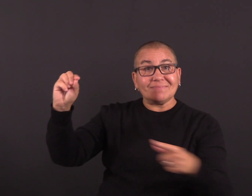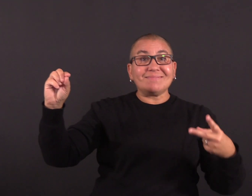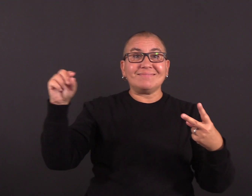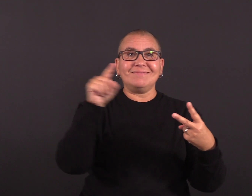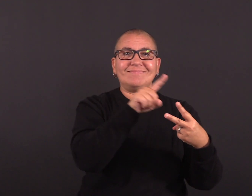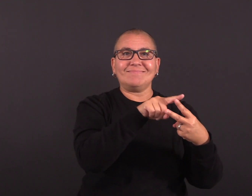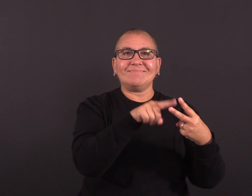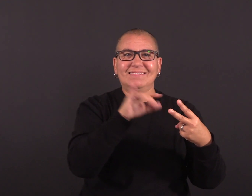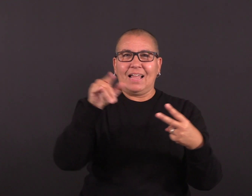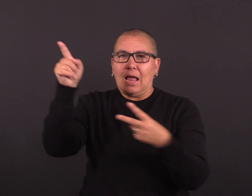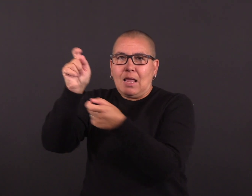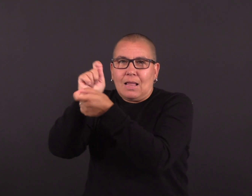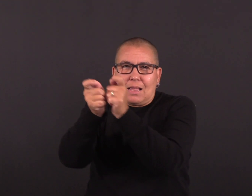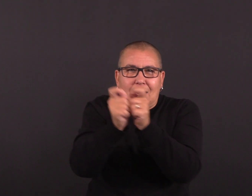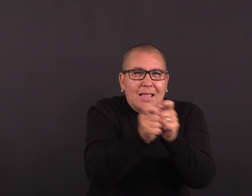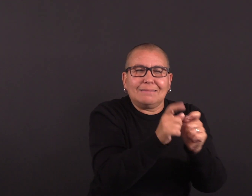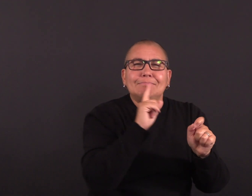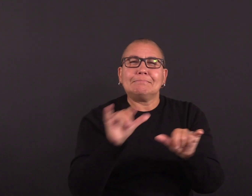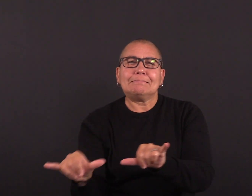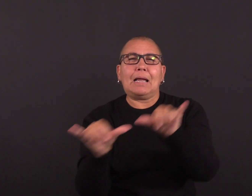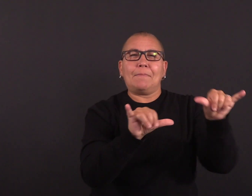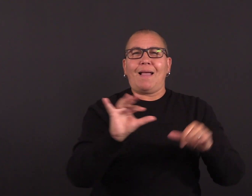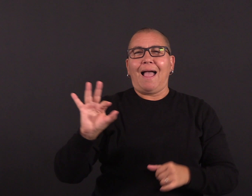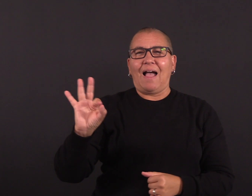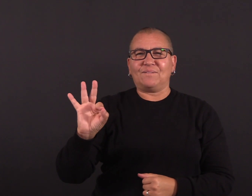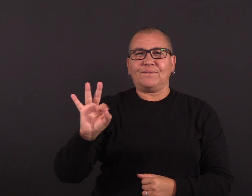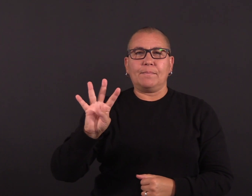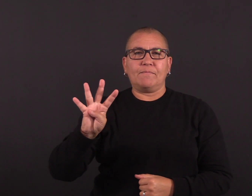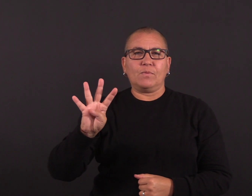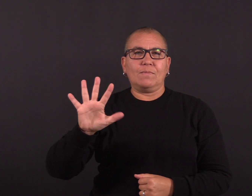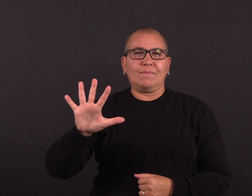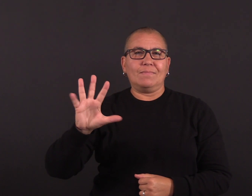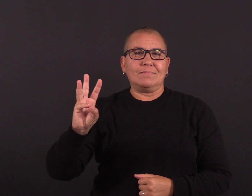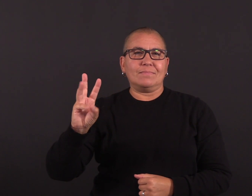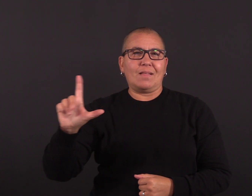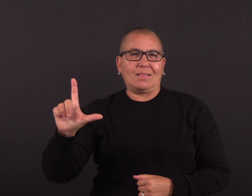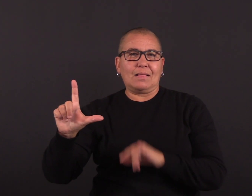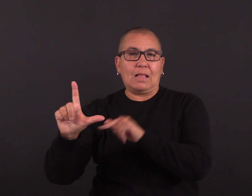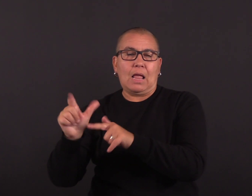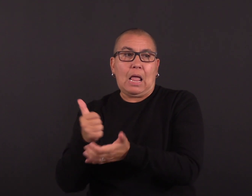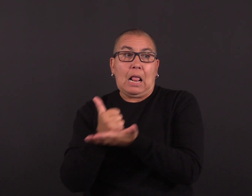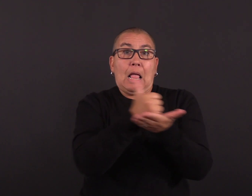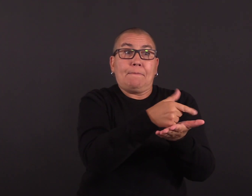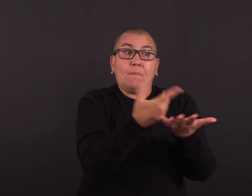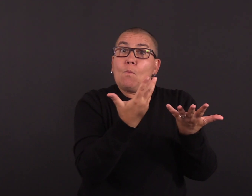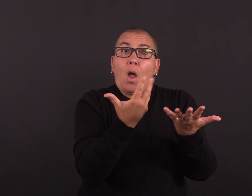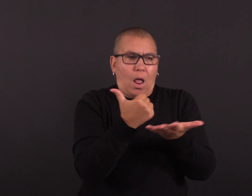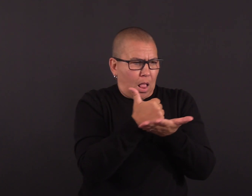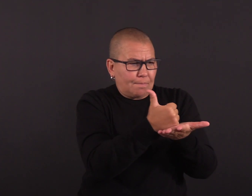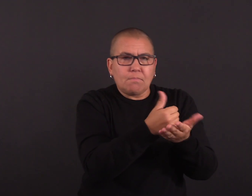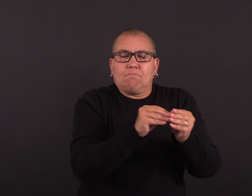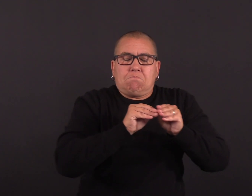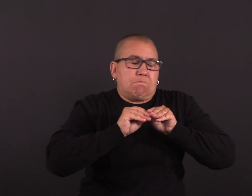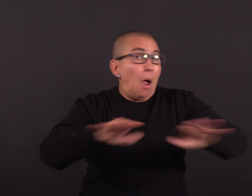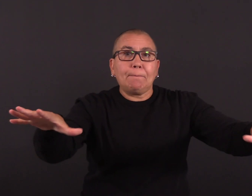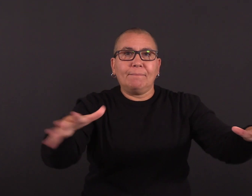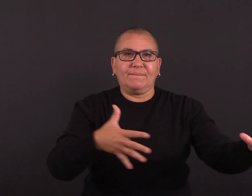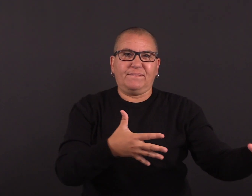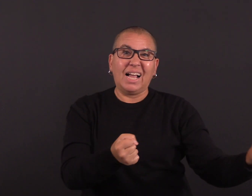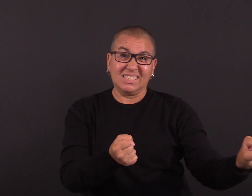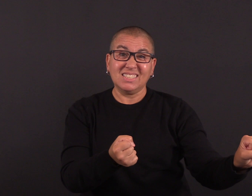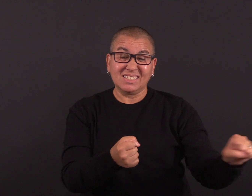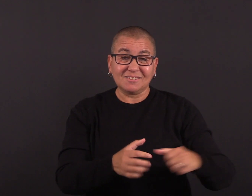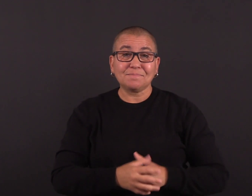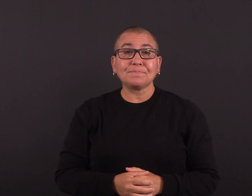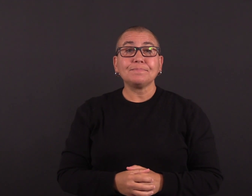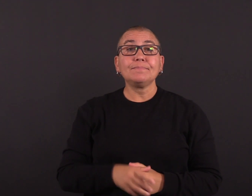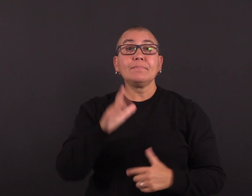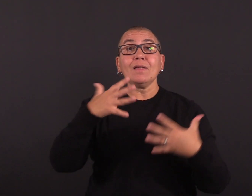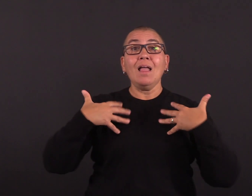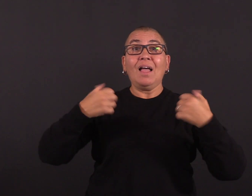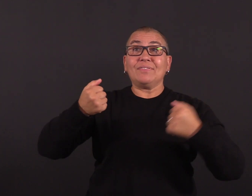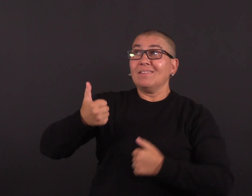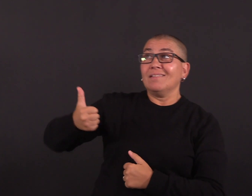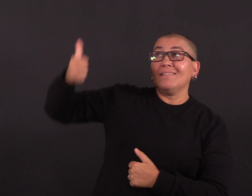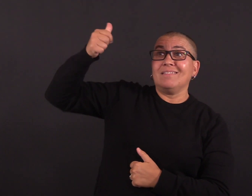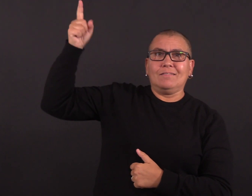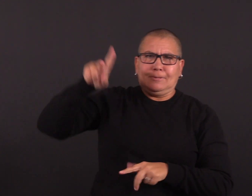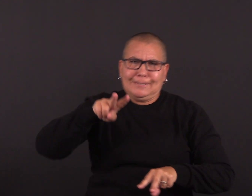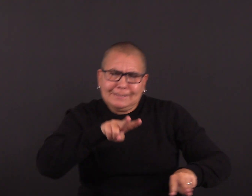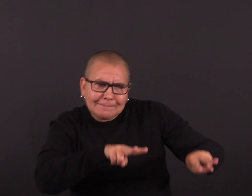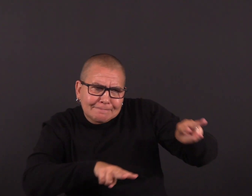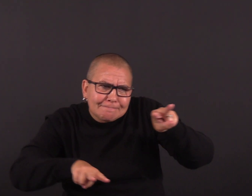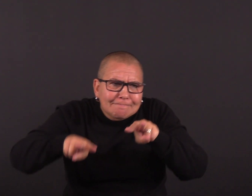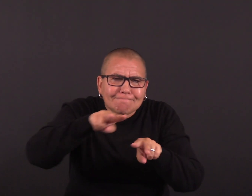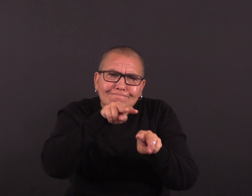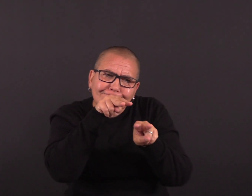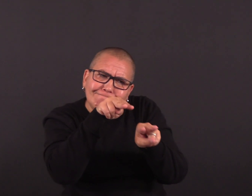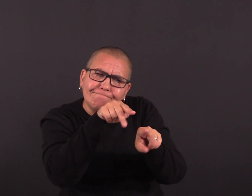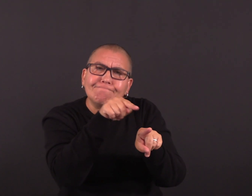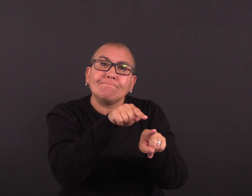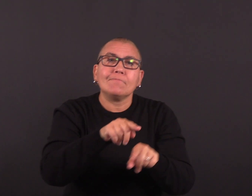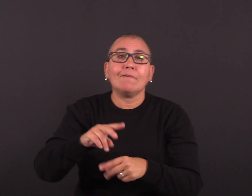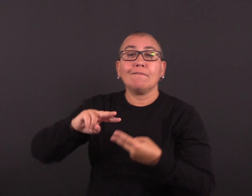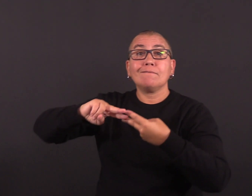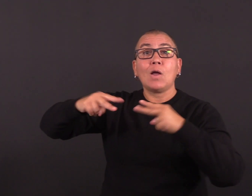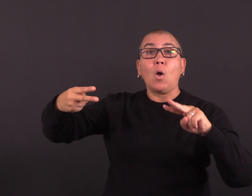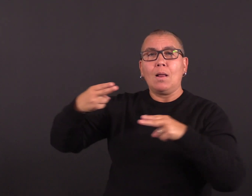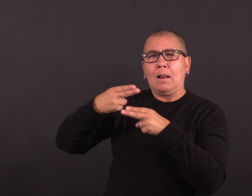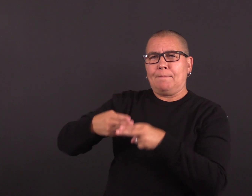mutated" variant has raised questions among virus trackers about what the coming months could hold.